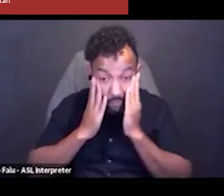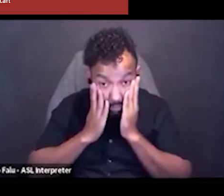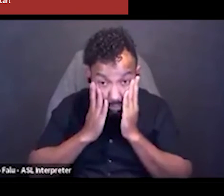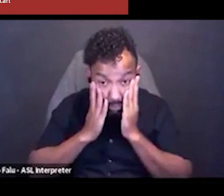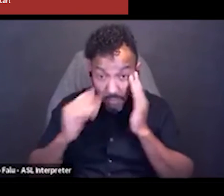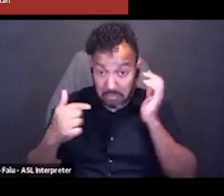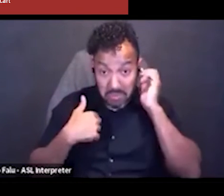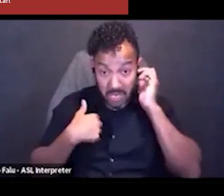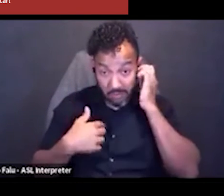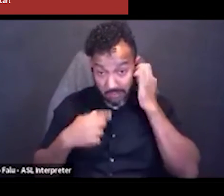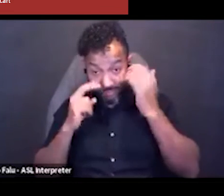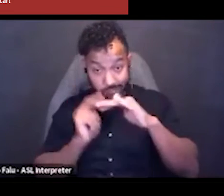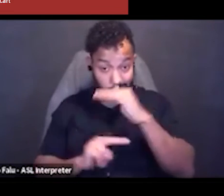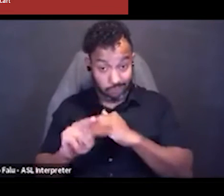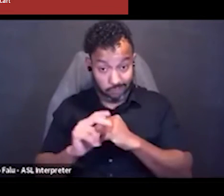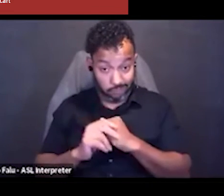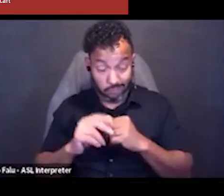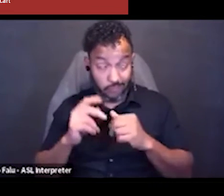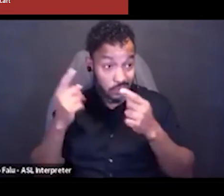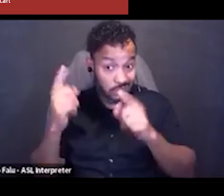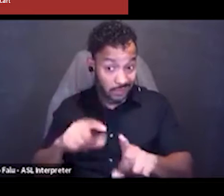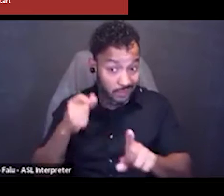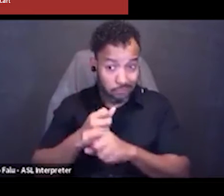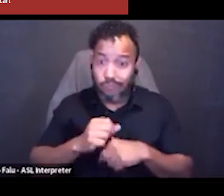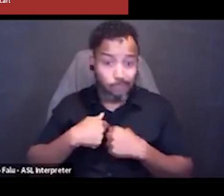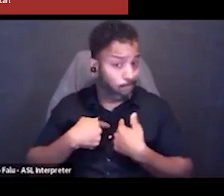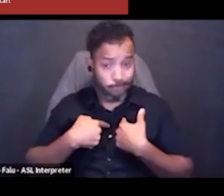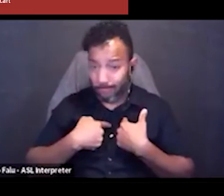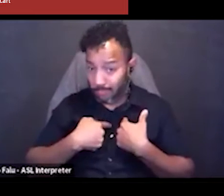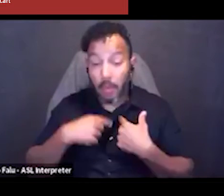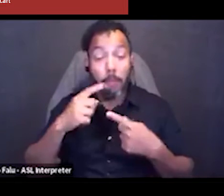for someone in leadership it should have been known.